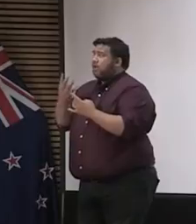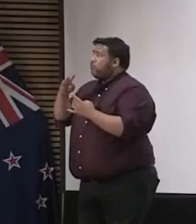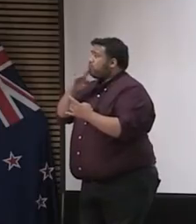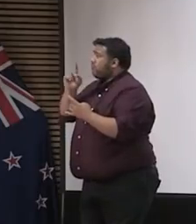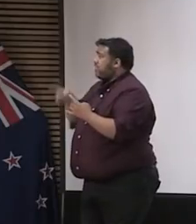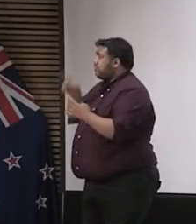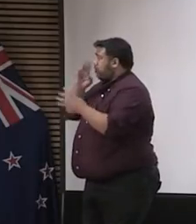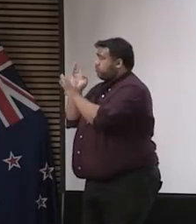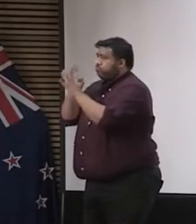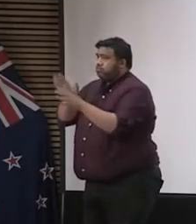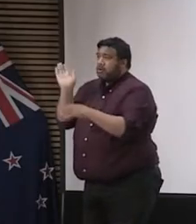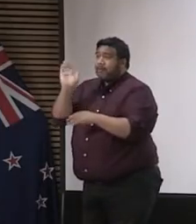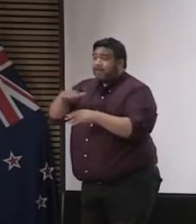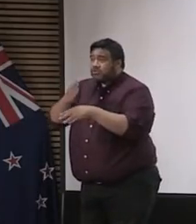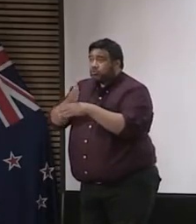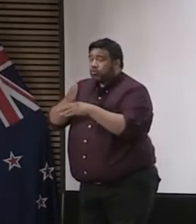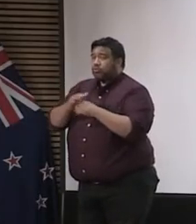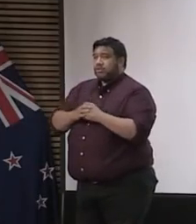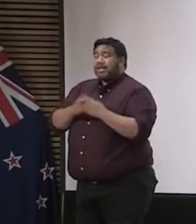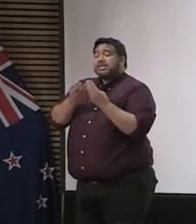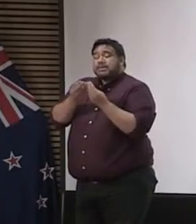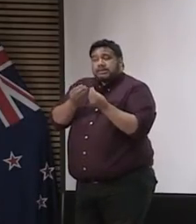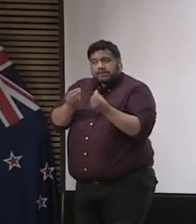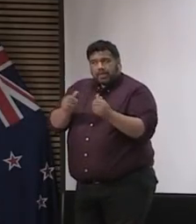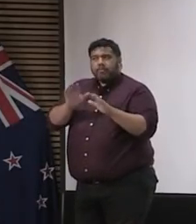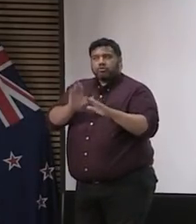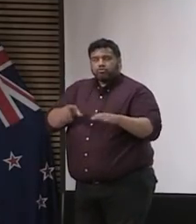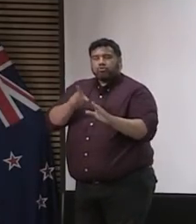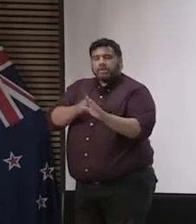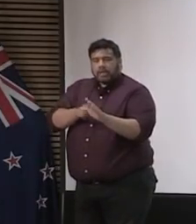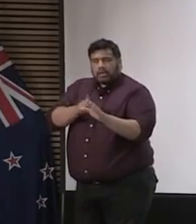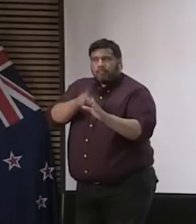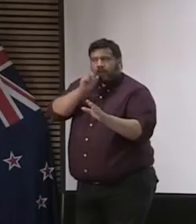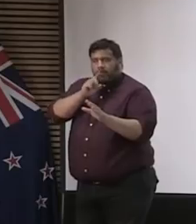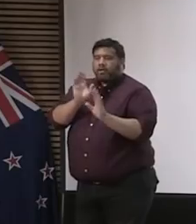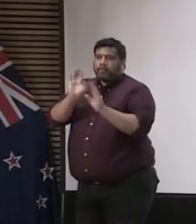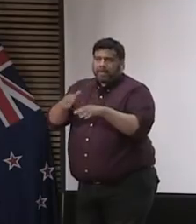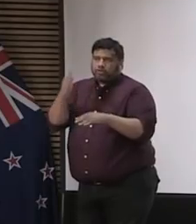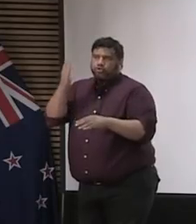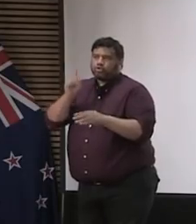and we have somechildren and young people whomay be re-entering schools andregardless